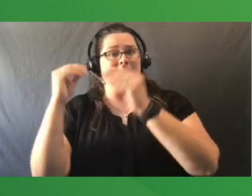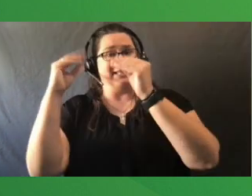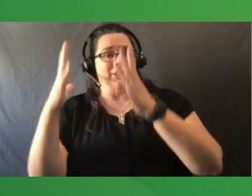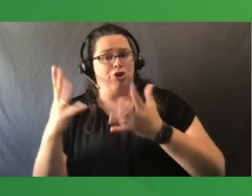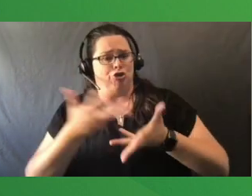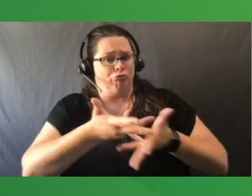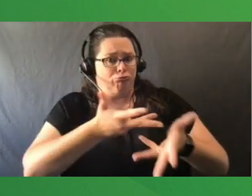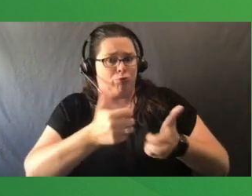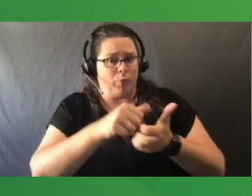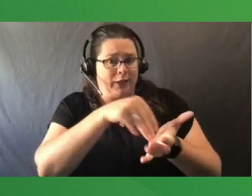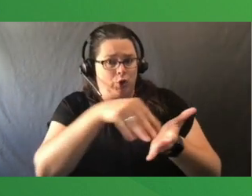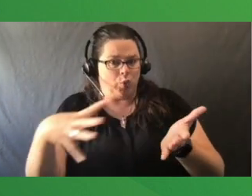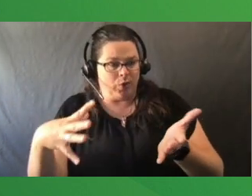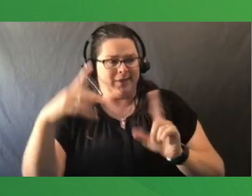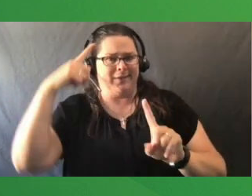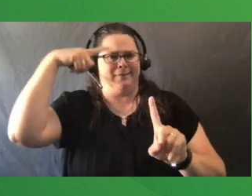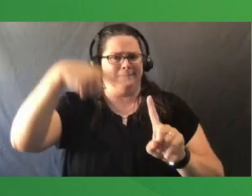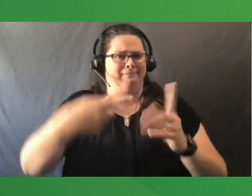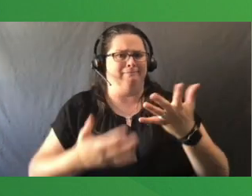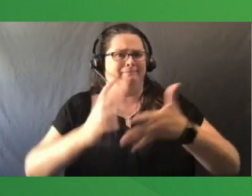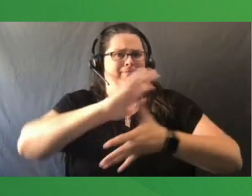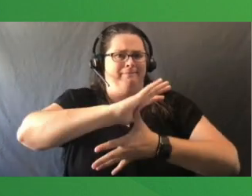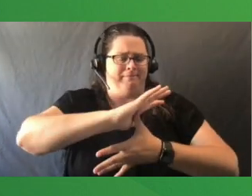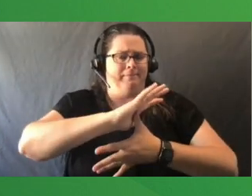is really an important part of our mission.